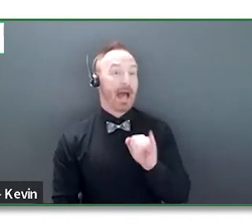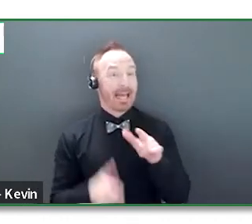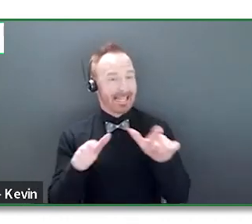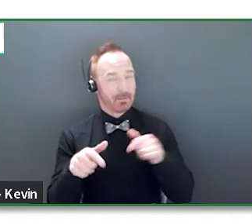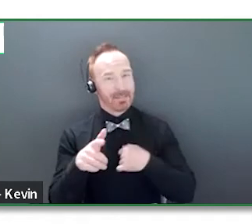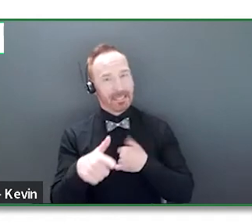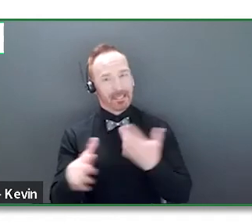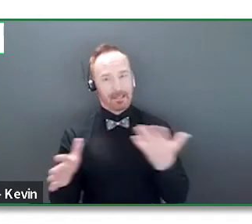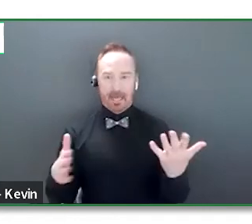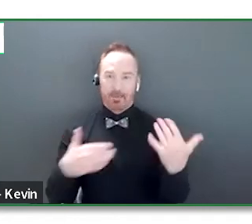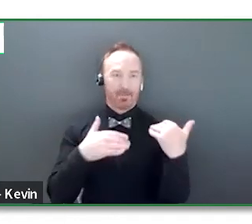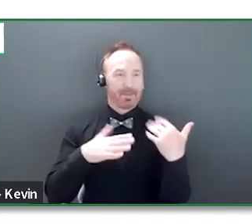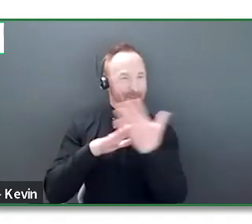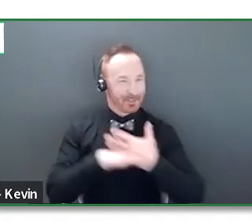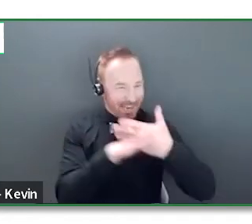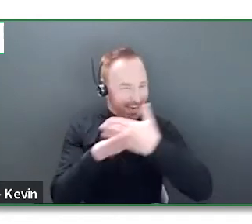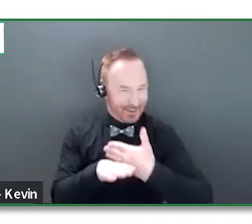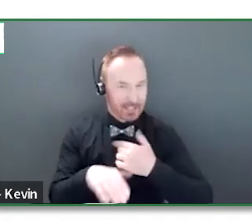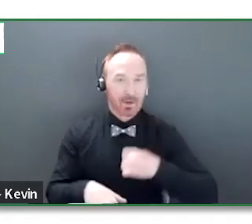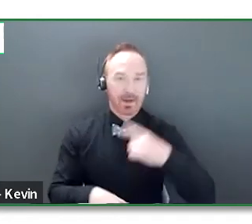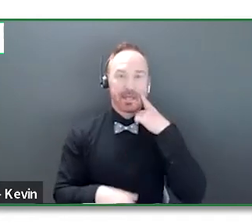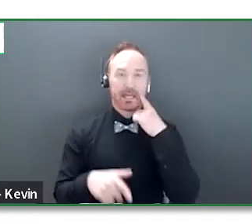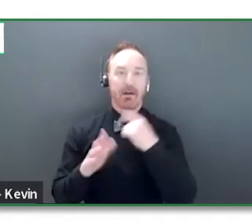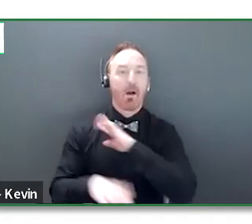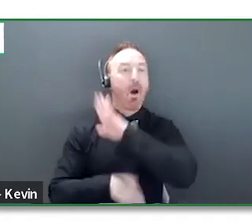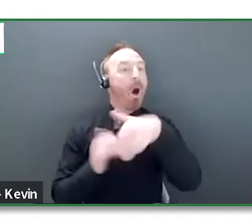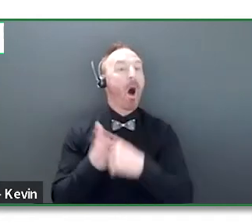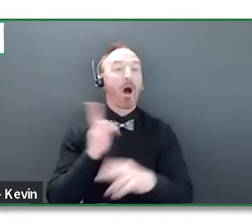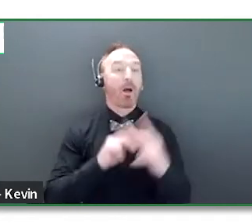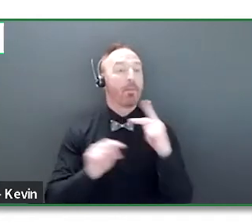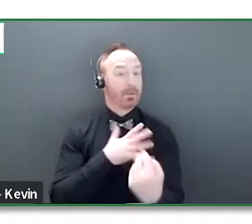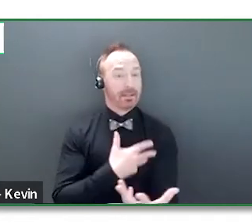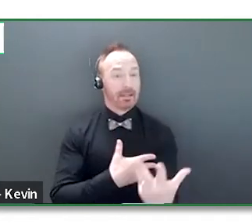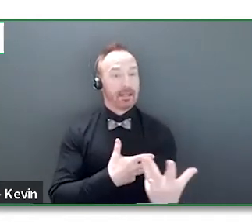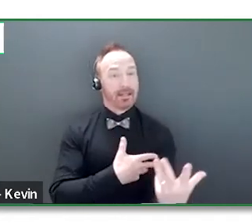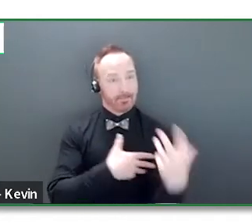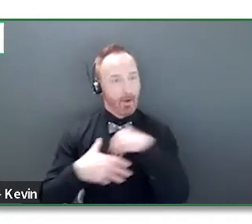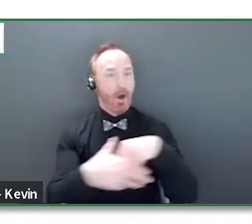has to partake in it and yes for sure um our field staff will be getting uh